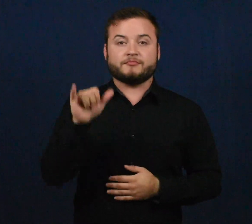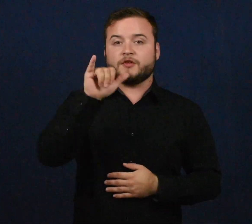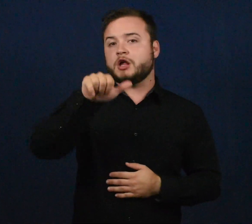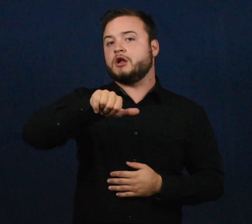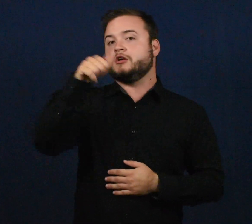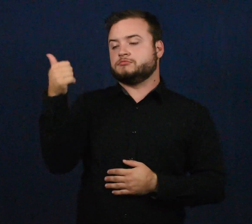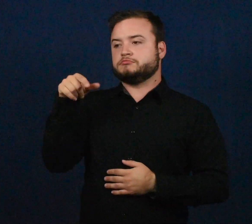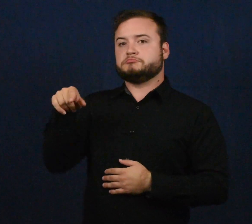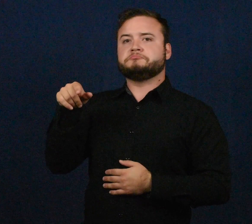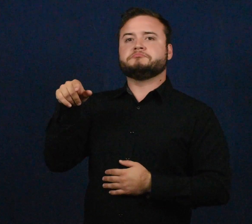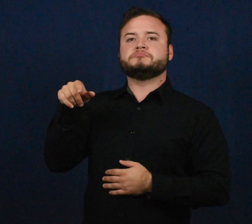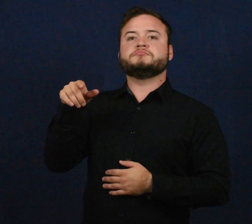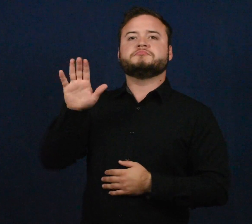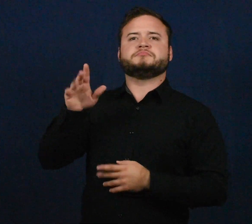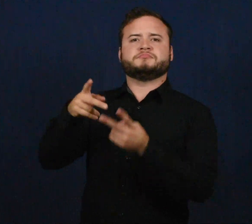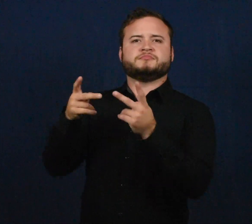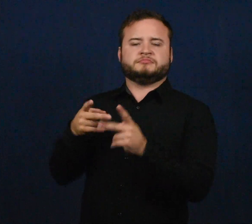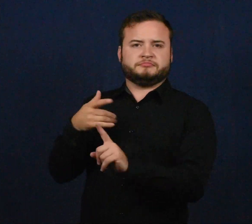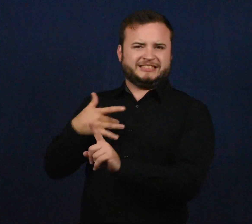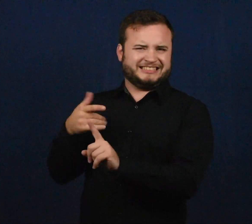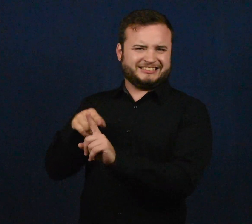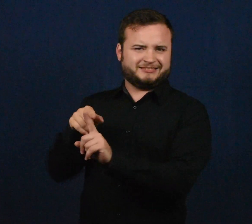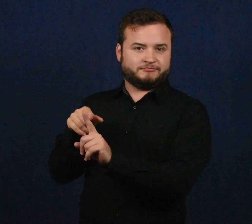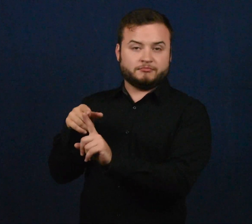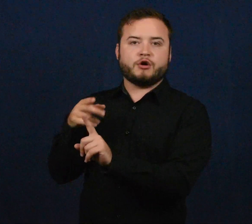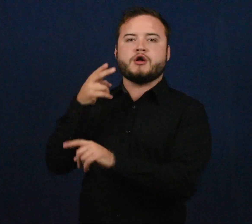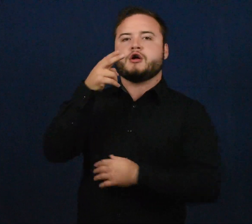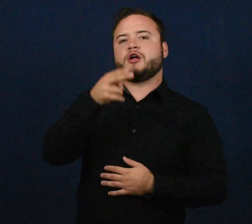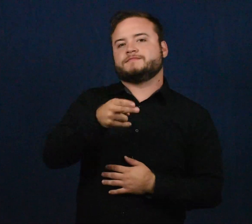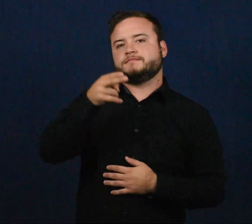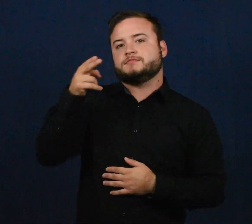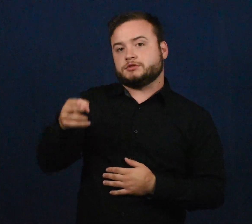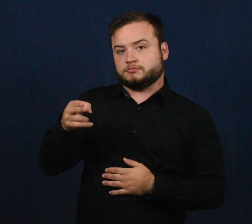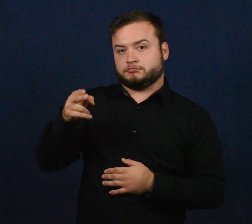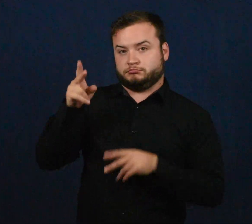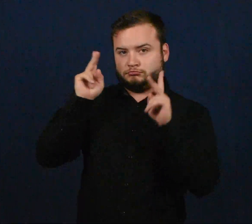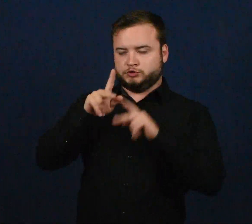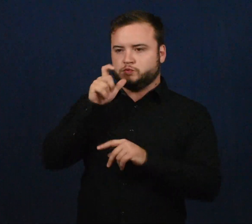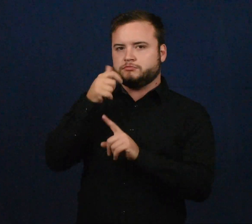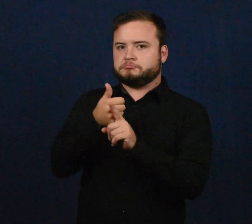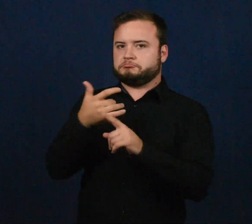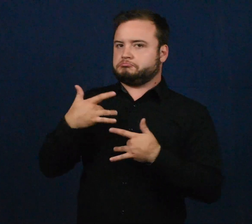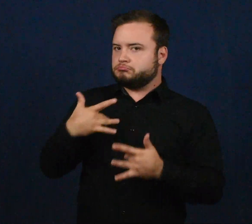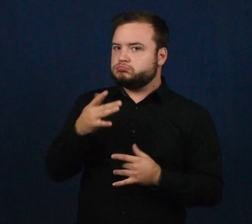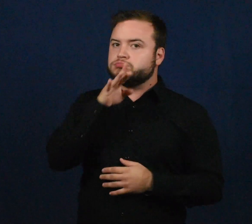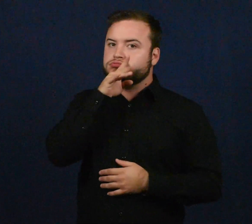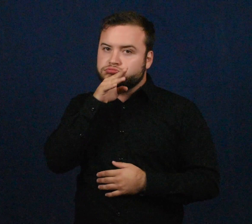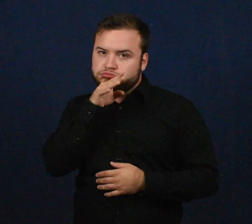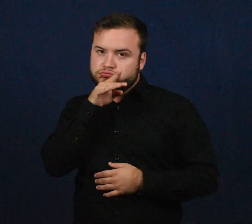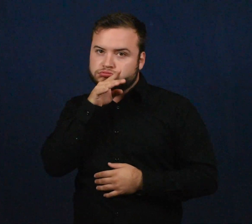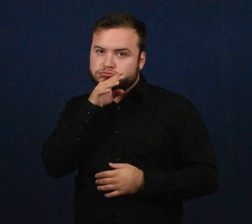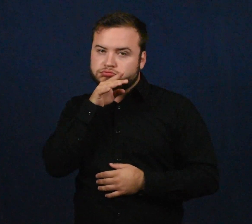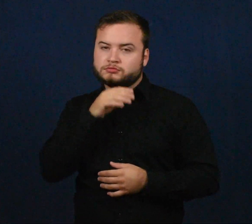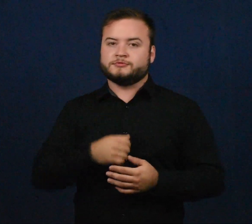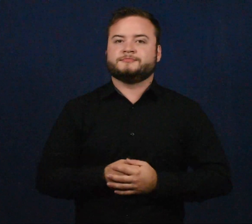and a seat for a hard of hearing person who primarily uses spoken language.